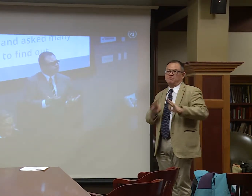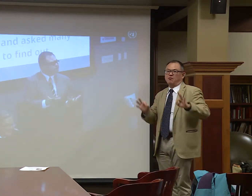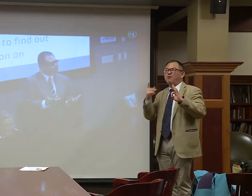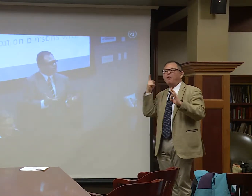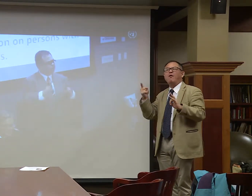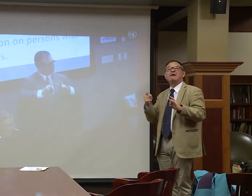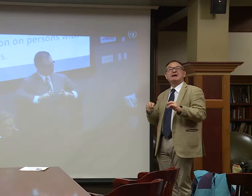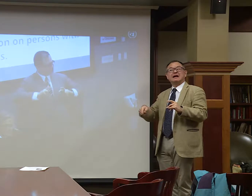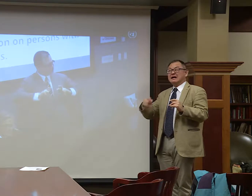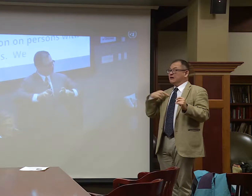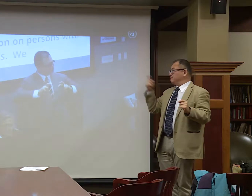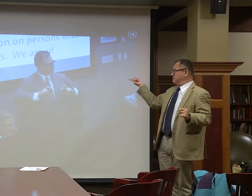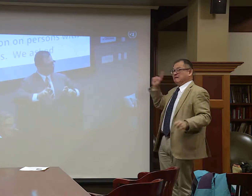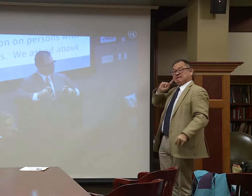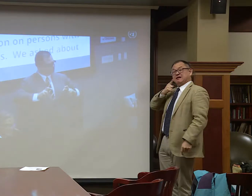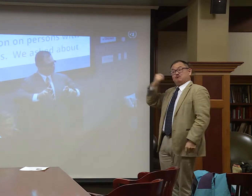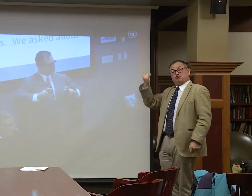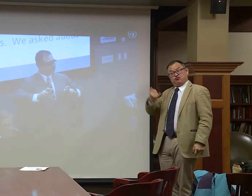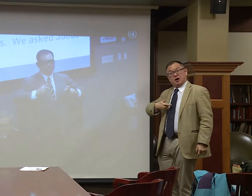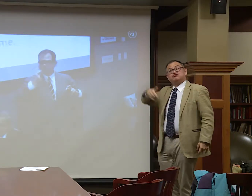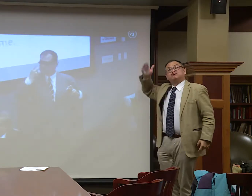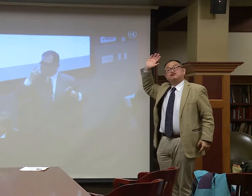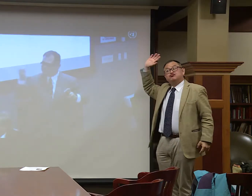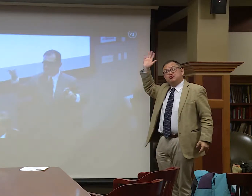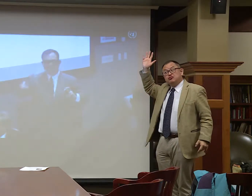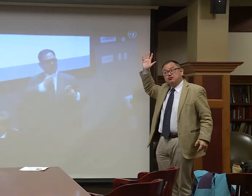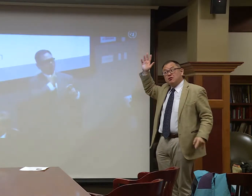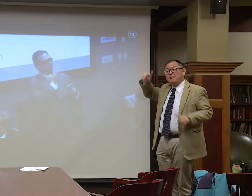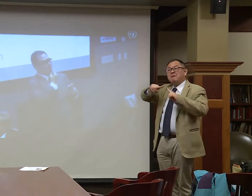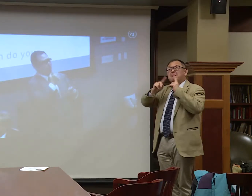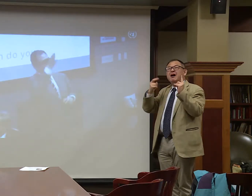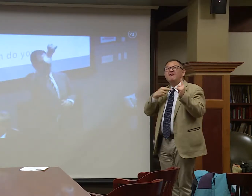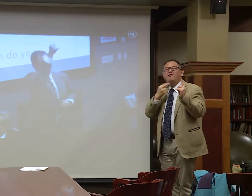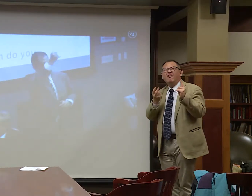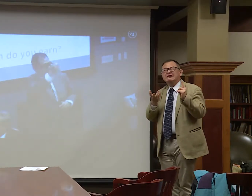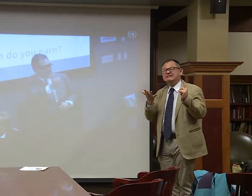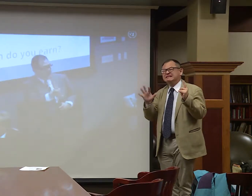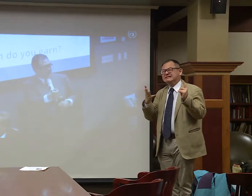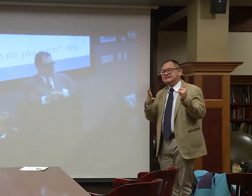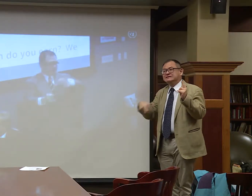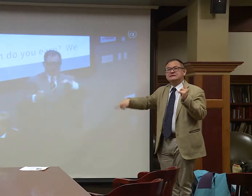But, again, if you're a Deaf individual and invited to present and you want to make sure